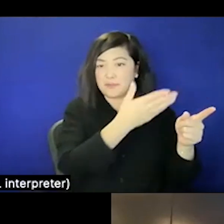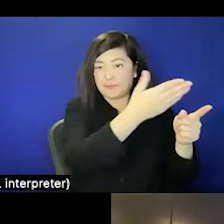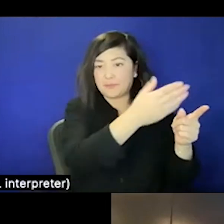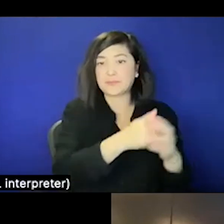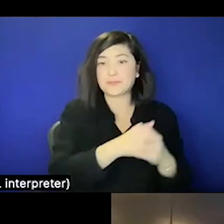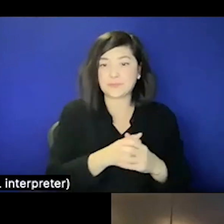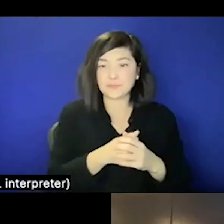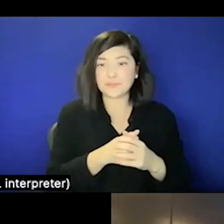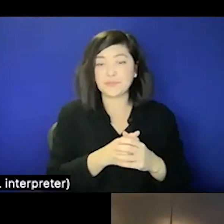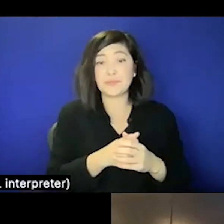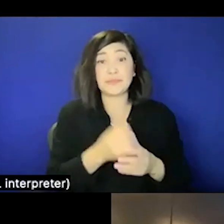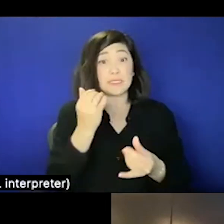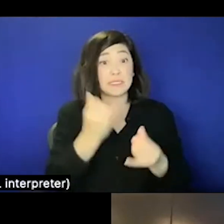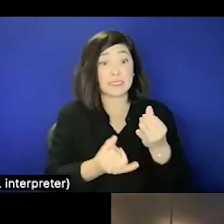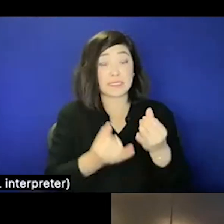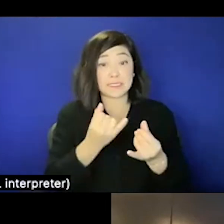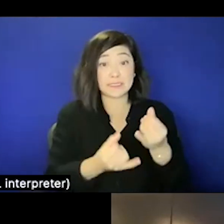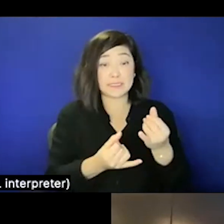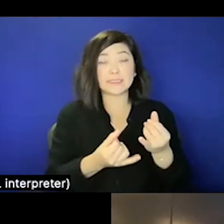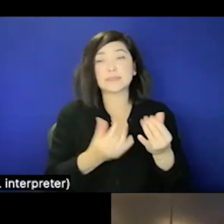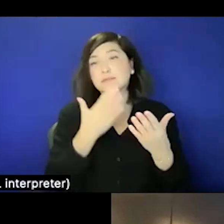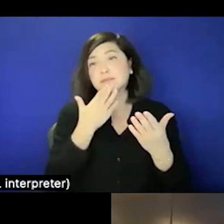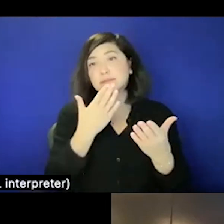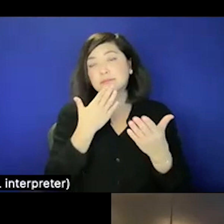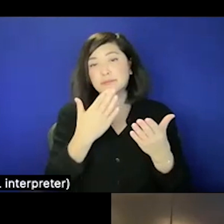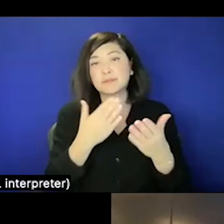And finally, we'd like to thank the Department of Canadian Heritage for their support through